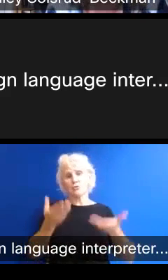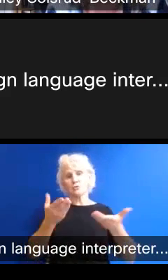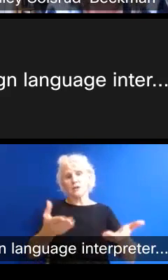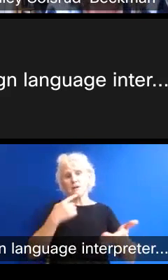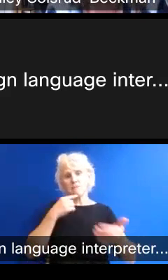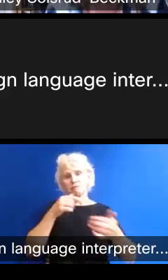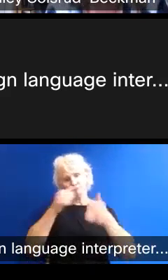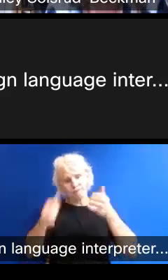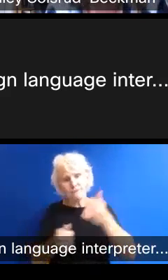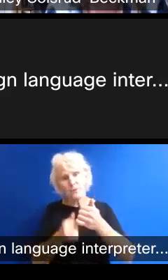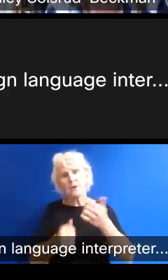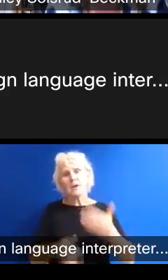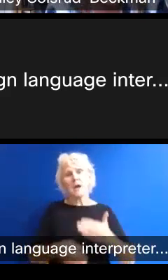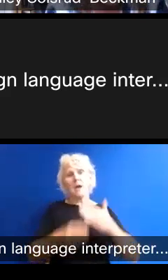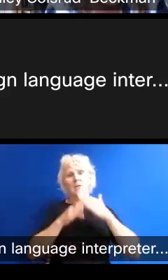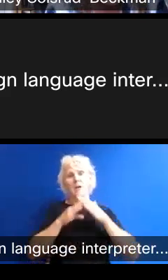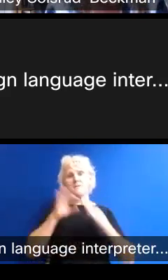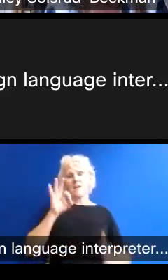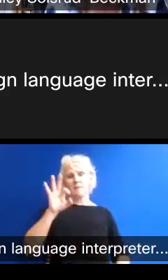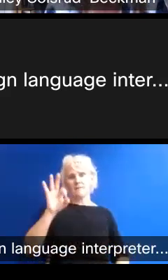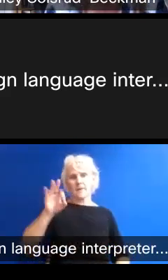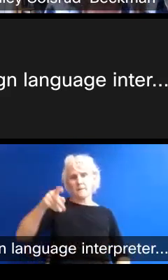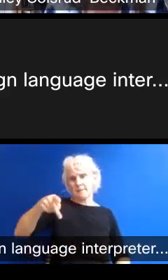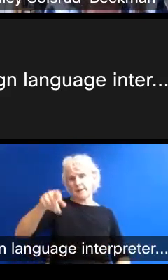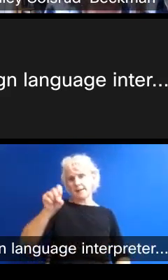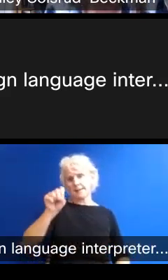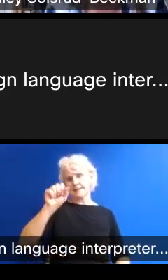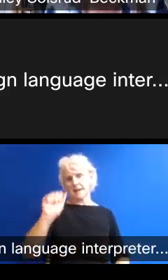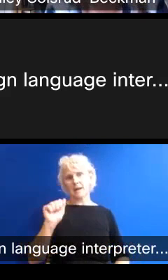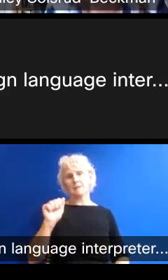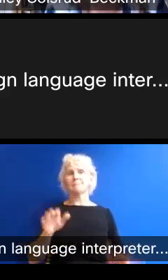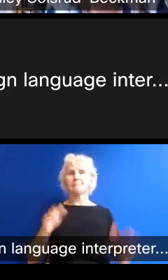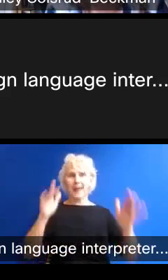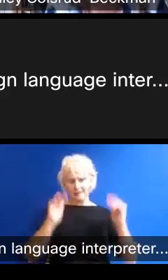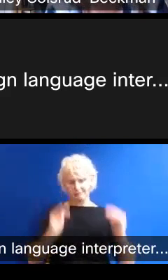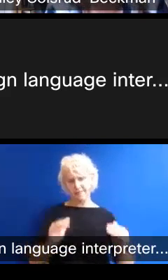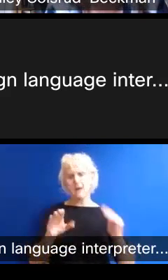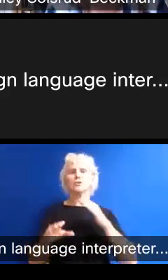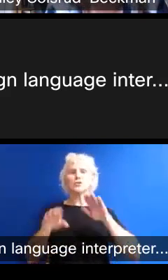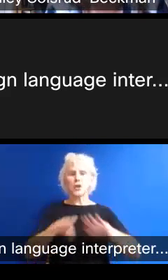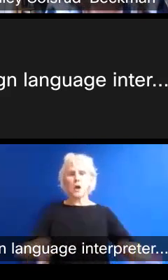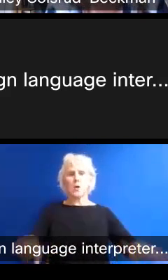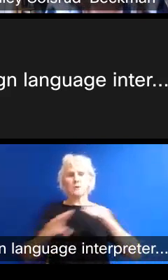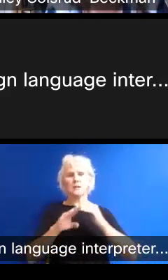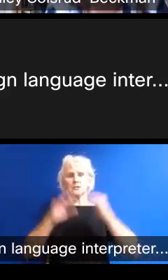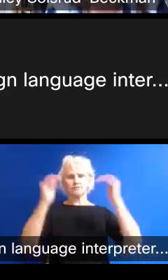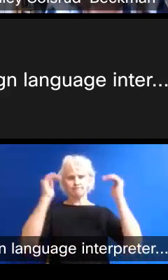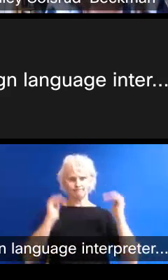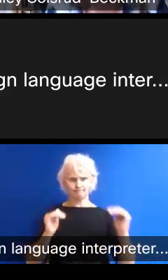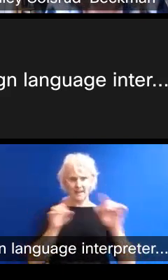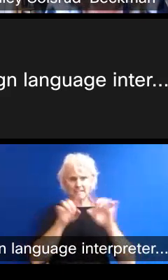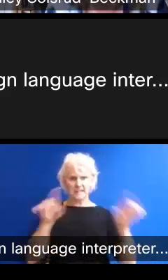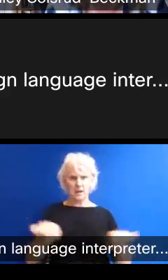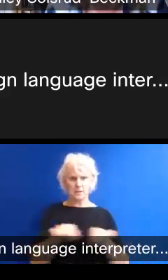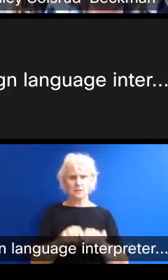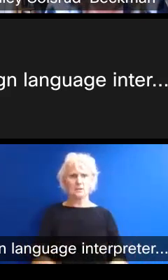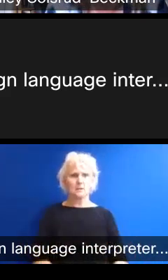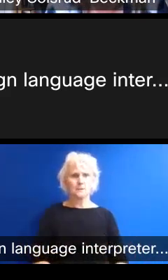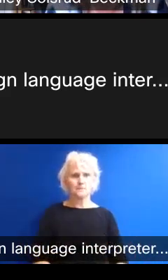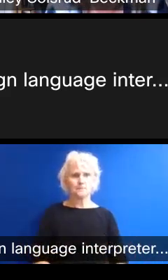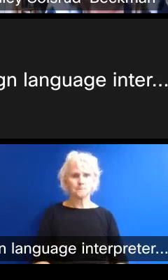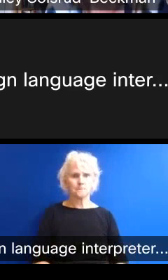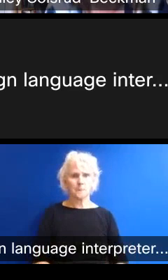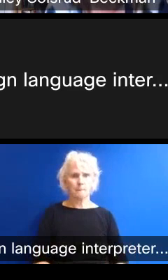Prevention Services Act, and of course Child Protection. Next slide please.